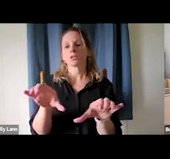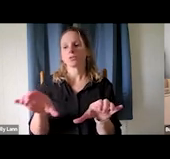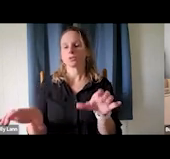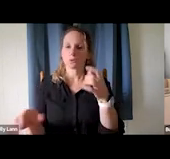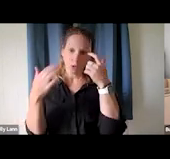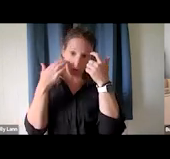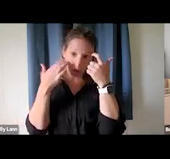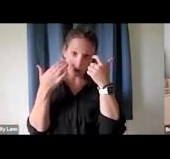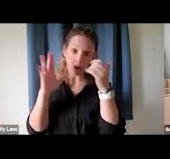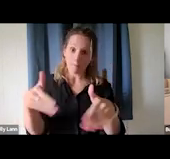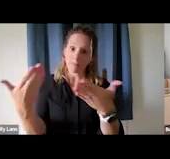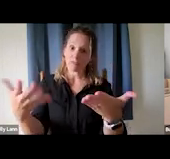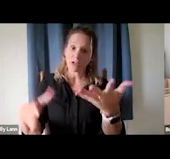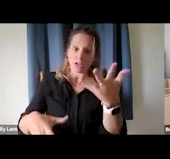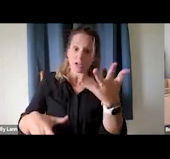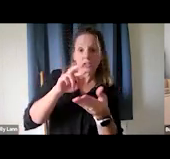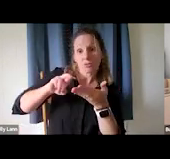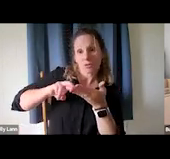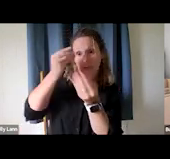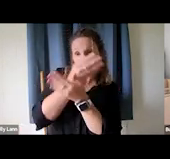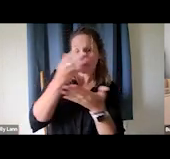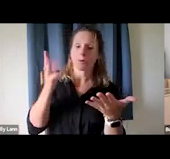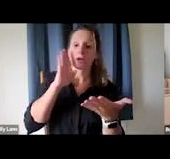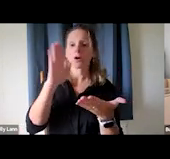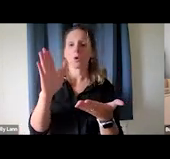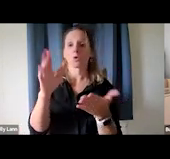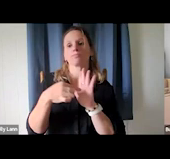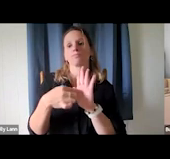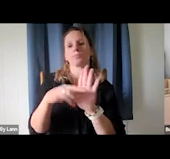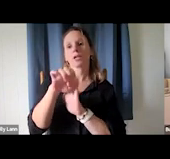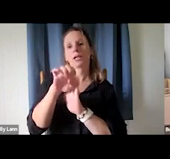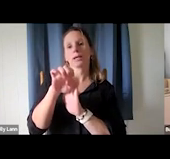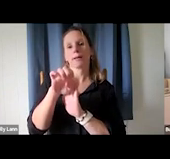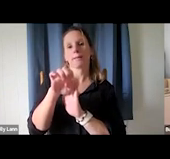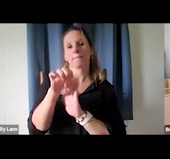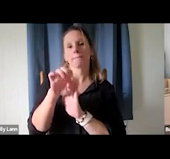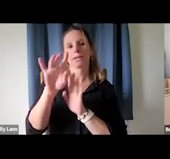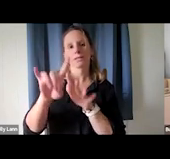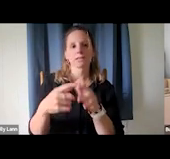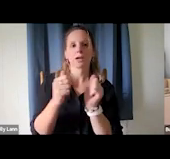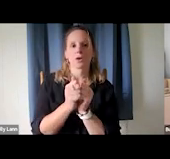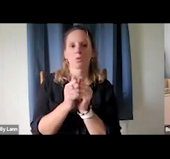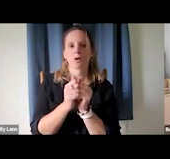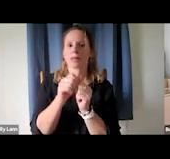I also provide additional research and information, which I'll show you in examples here. We're gonna start with an ineffective MSR.